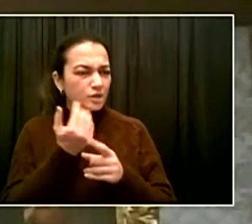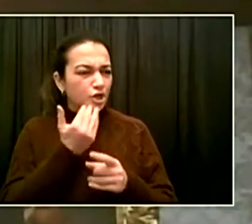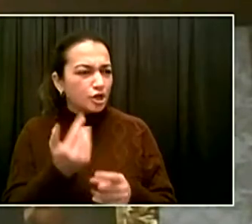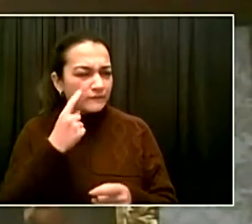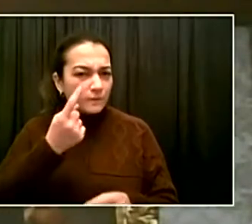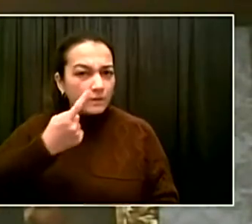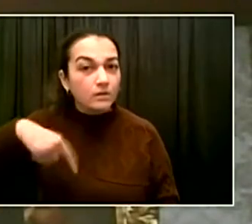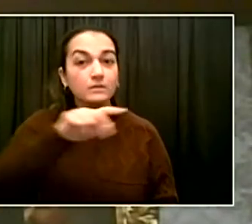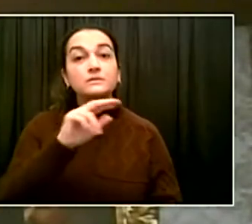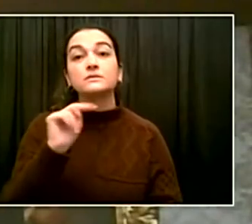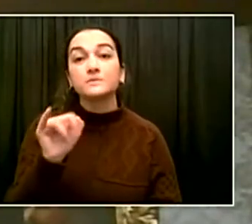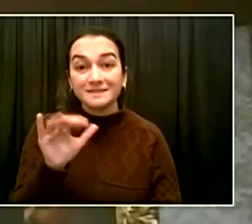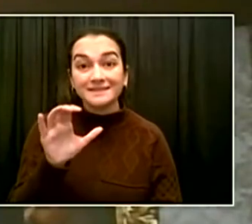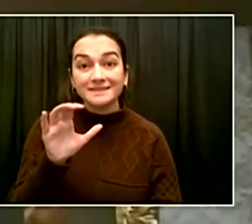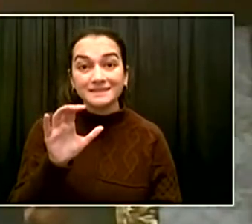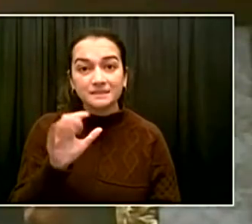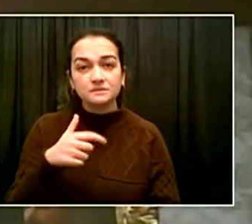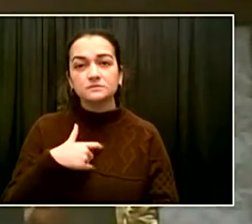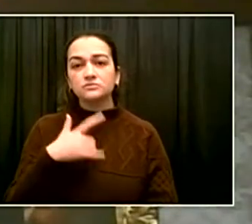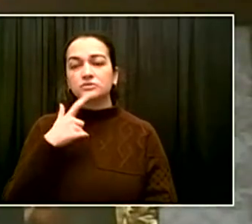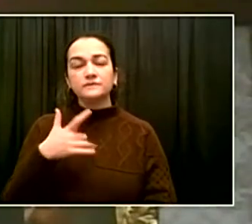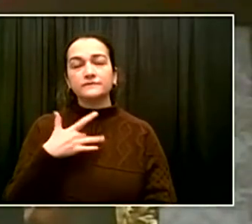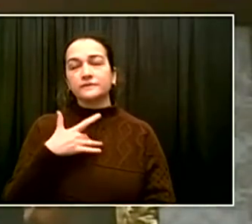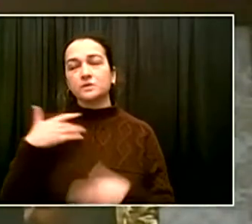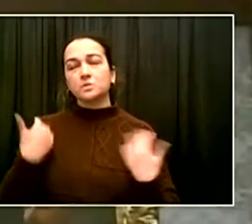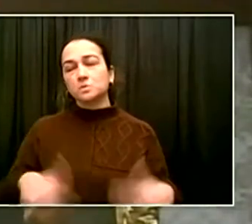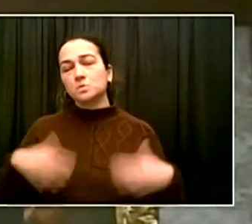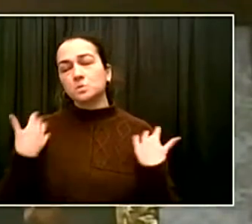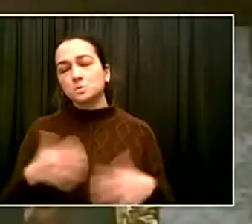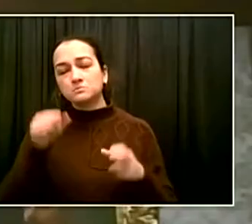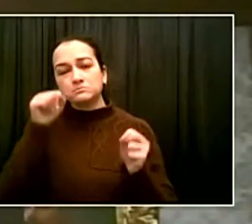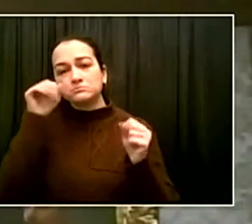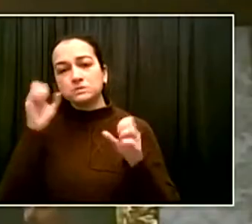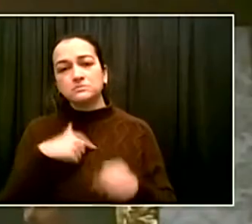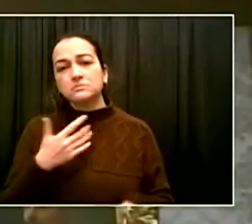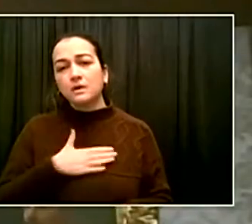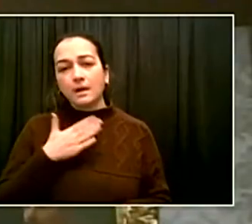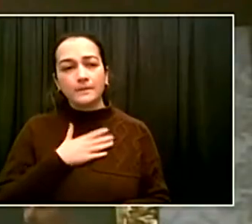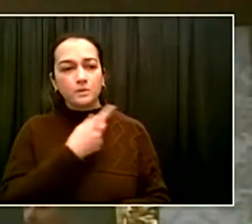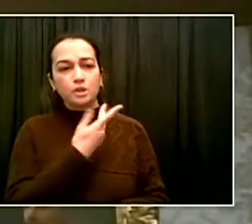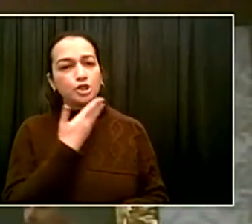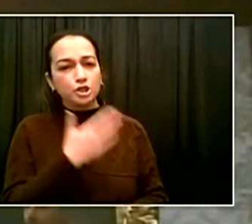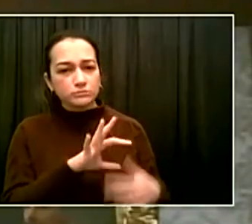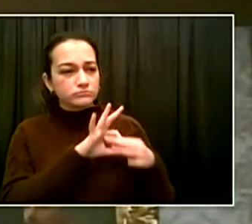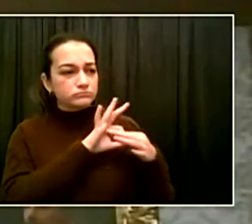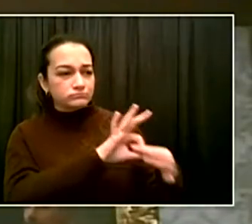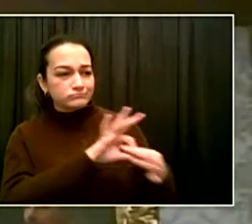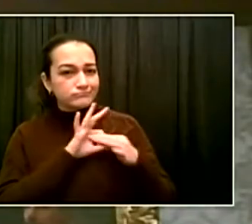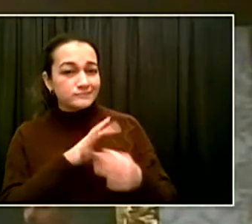WE GO OVER REPORTS AND DATA, ASSESSING THE THREAT AND MAKING PLANS FOR ACTION. IT HAS BEEN AN UNPRECEDENTED COORDINATION TO HAVEA SEAMLESS